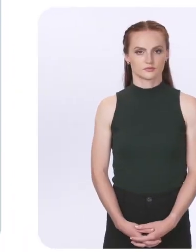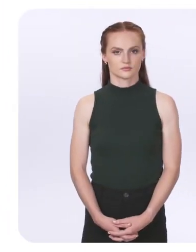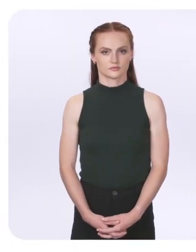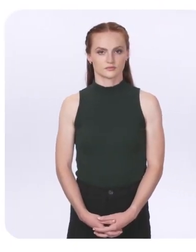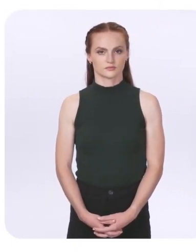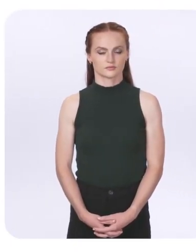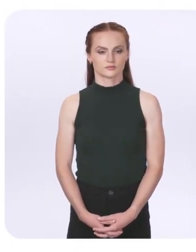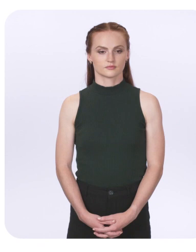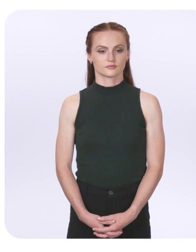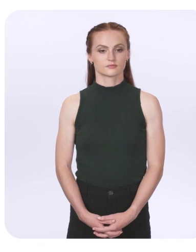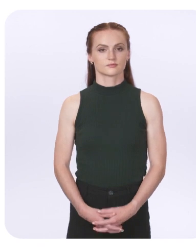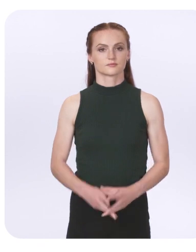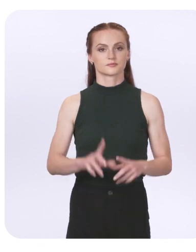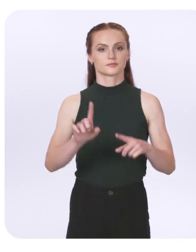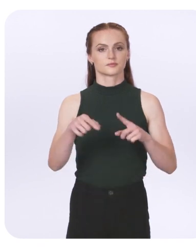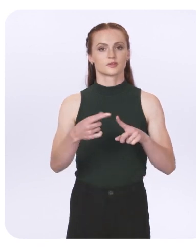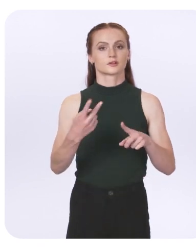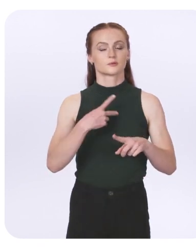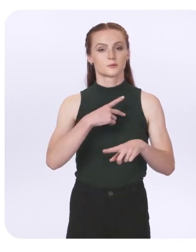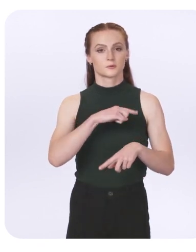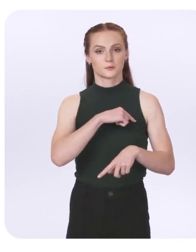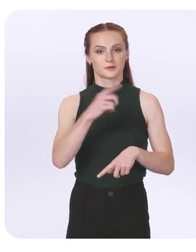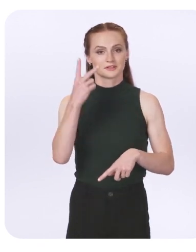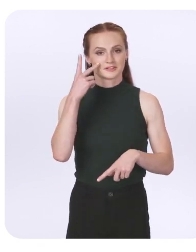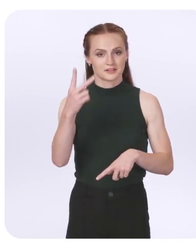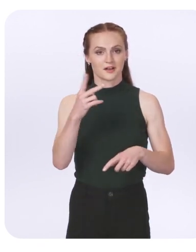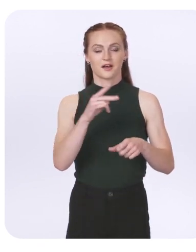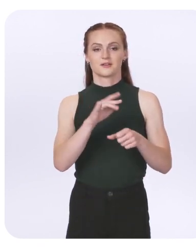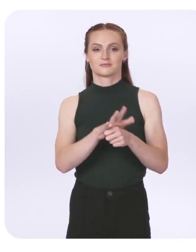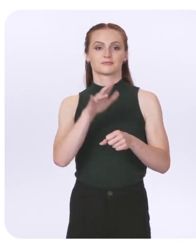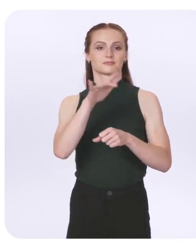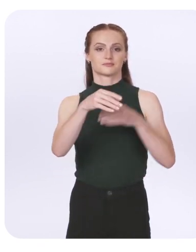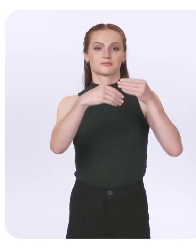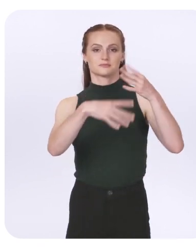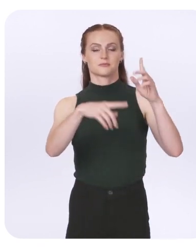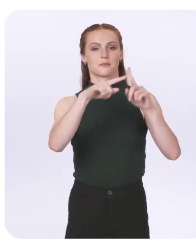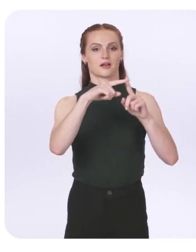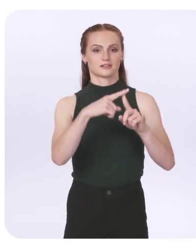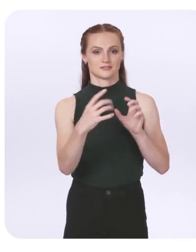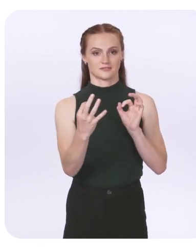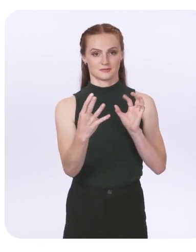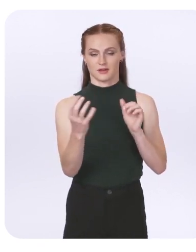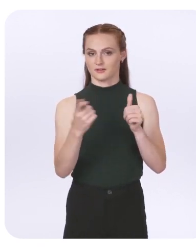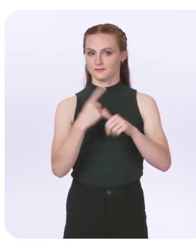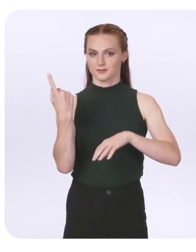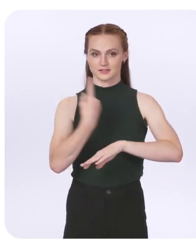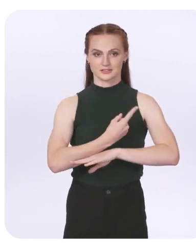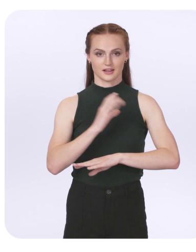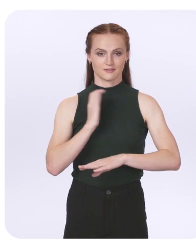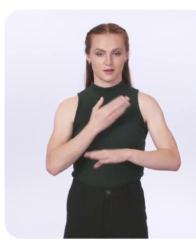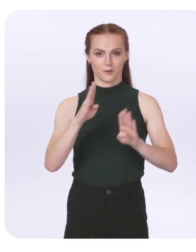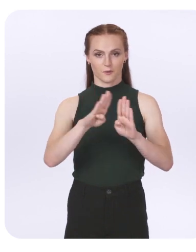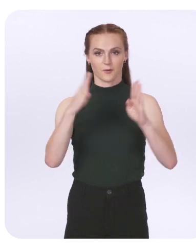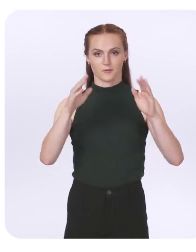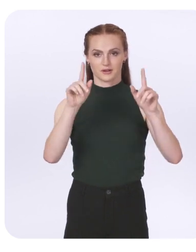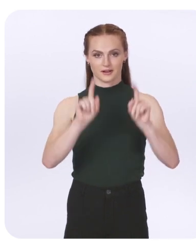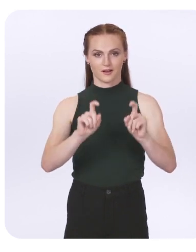When we saw the overwhelmingly positive feedback on the first day of our open alpha, we knew we had a good game.